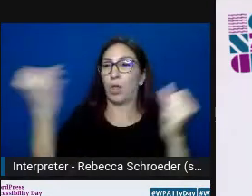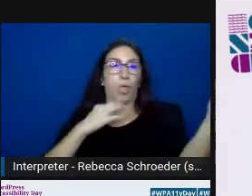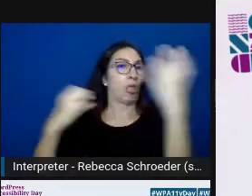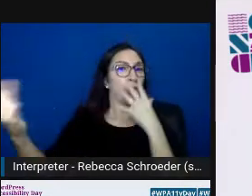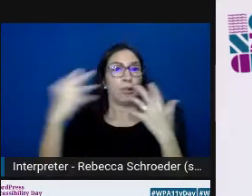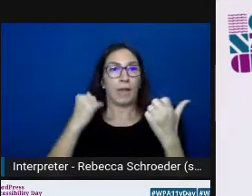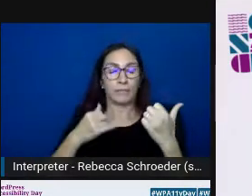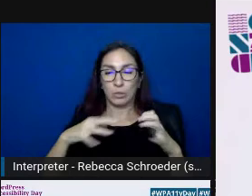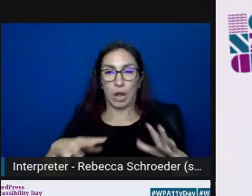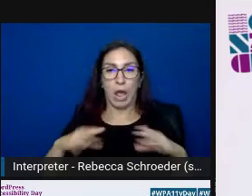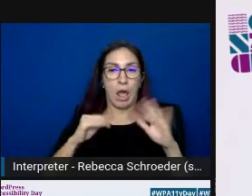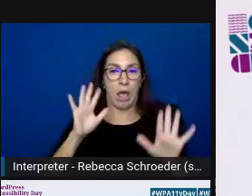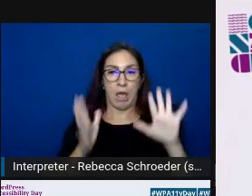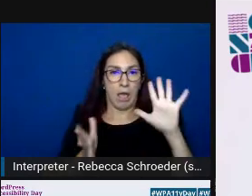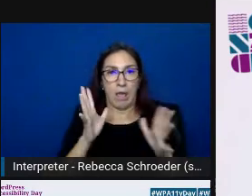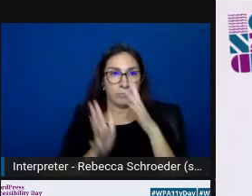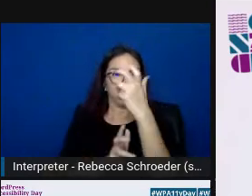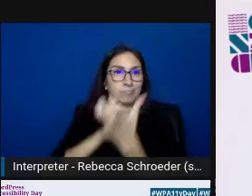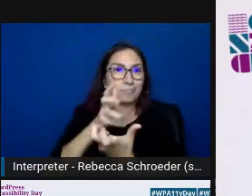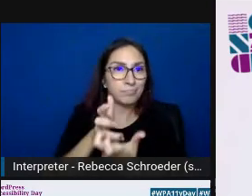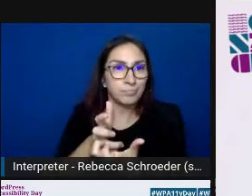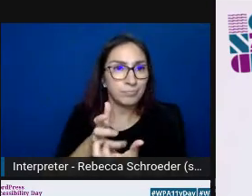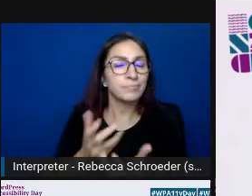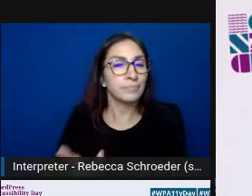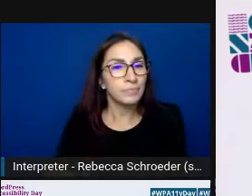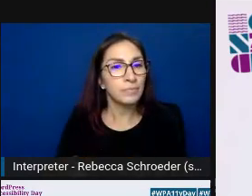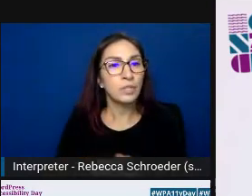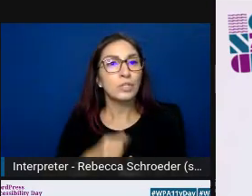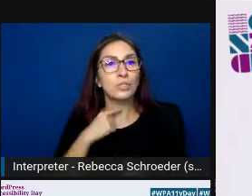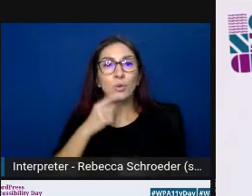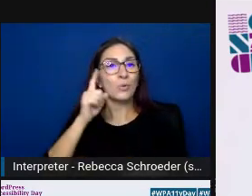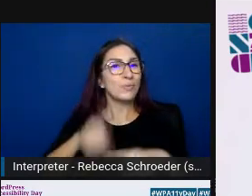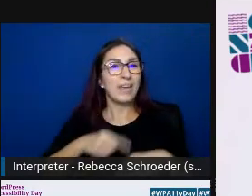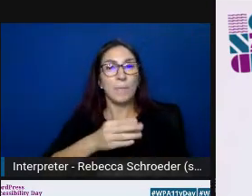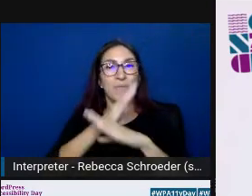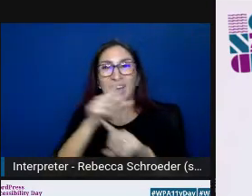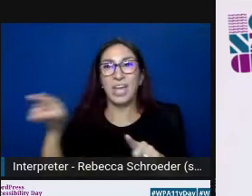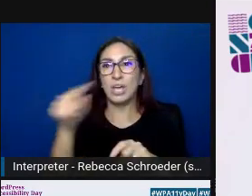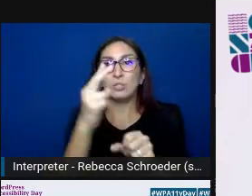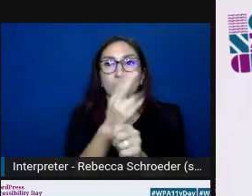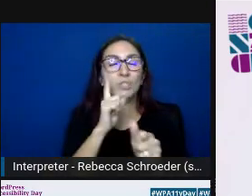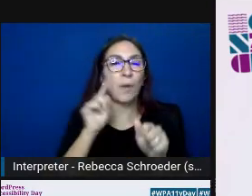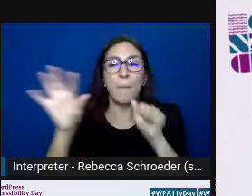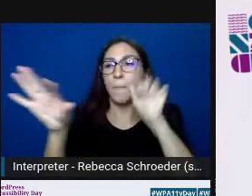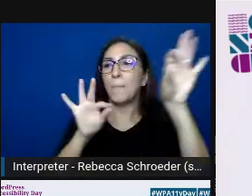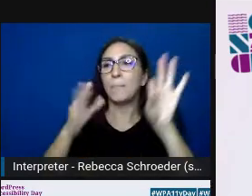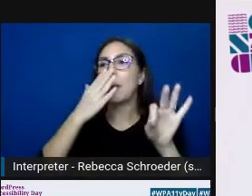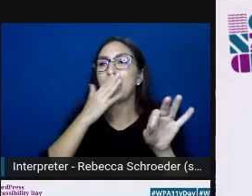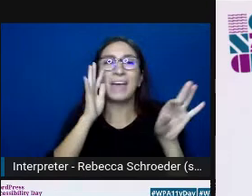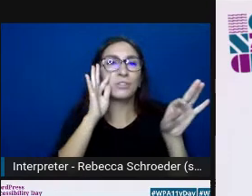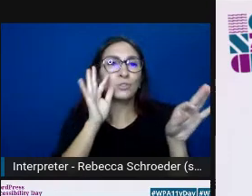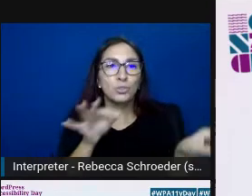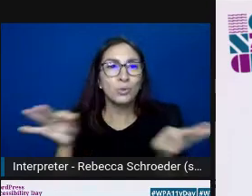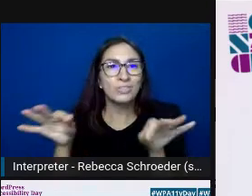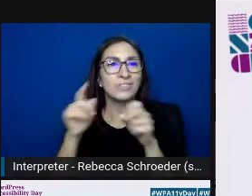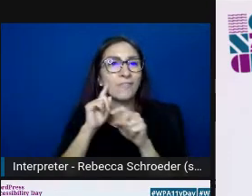Of course, you won't be able to stop the users of your theme from making some bad choices in terms of design or content entry.